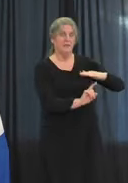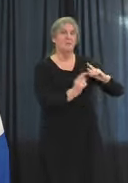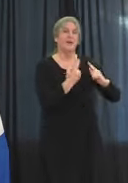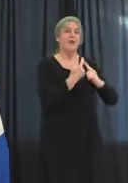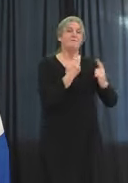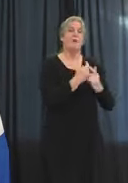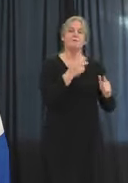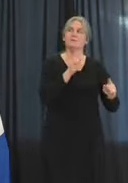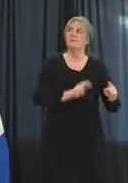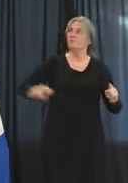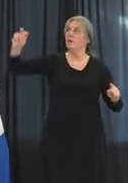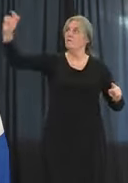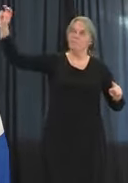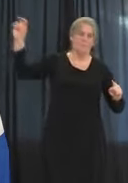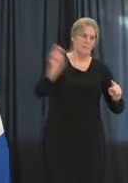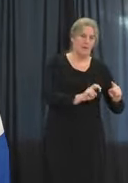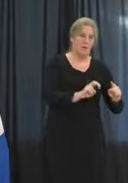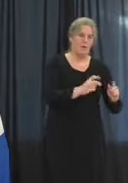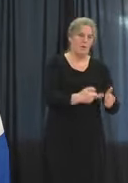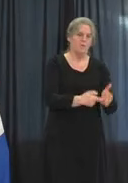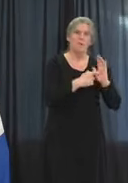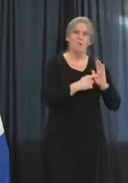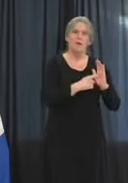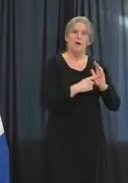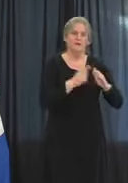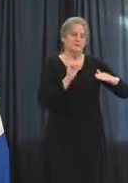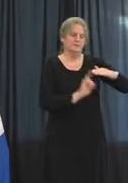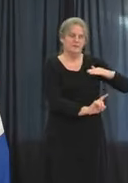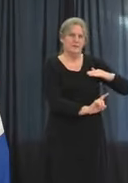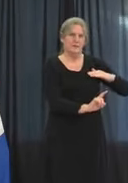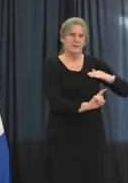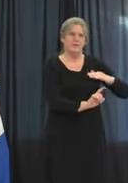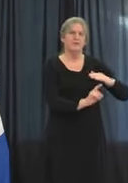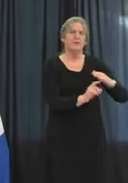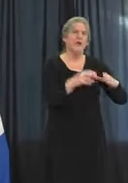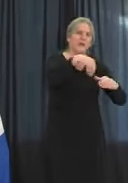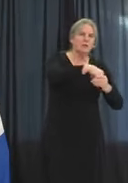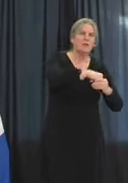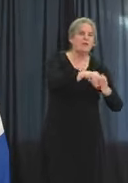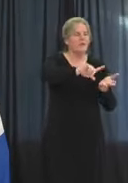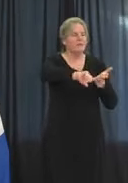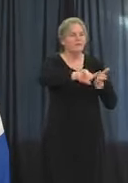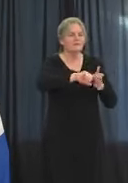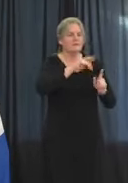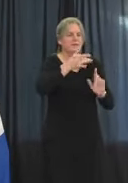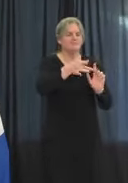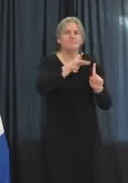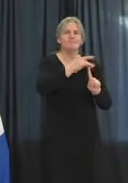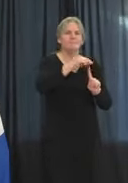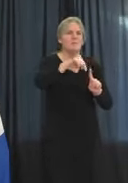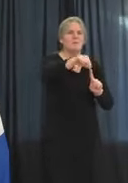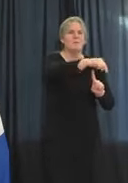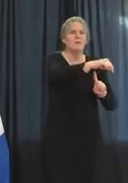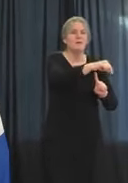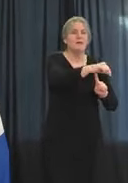returning travellers or for those required to self isolate as part of an investigation is not optional.